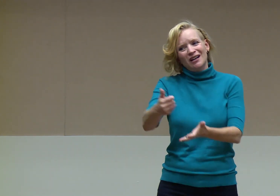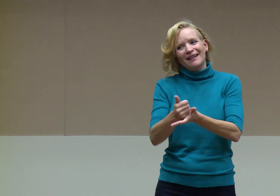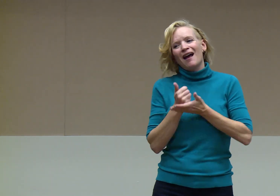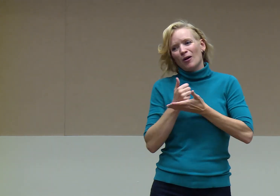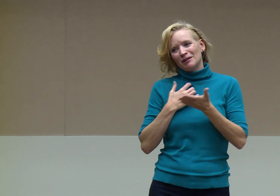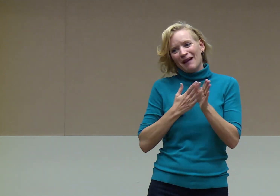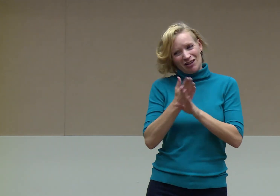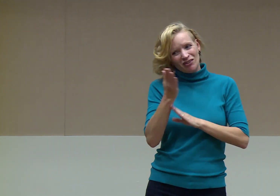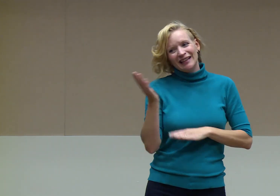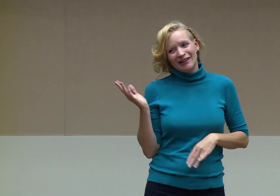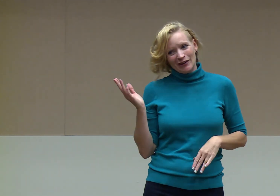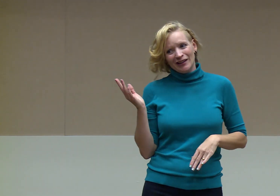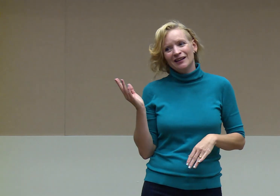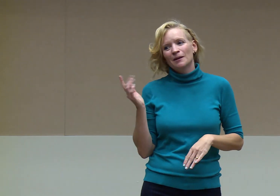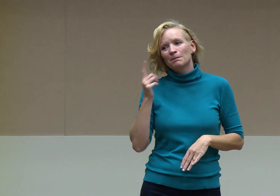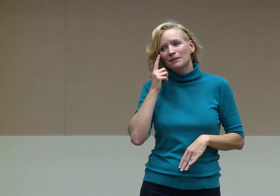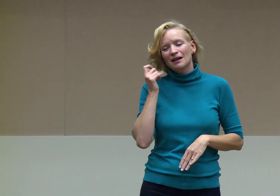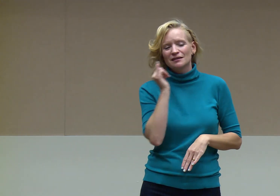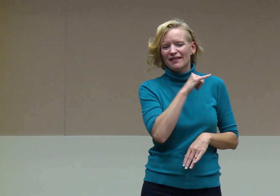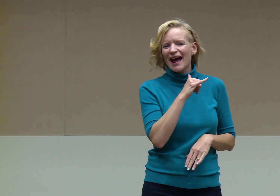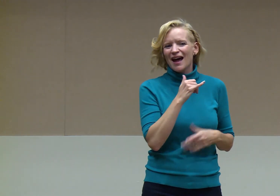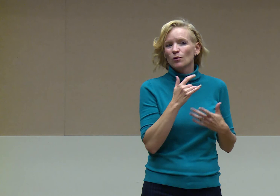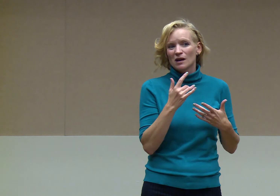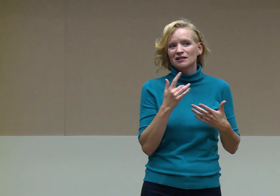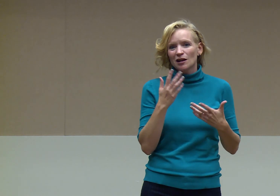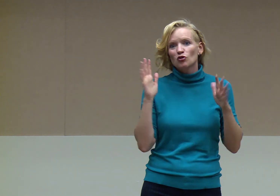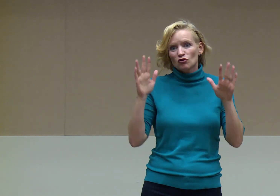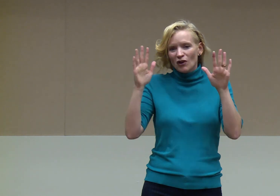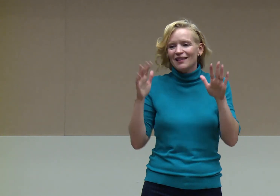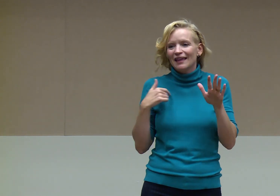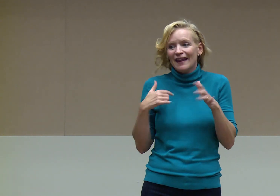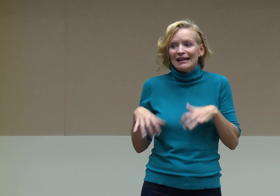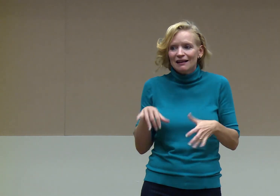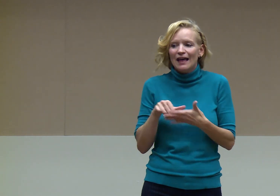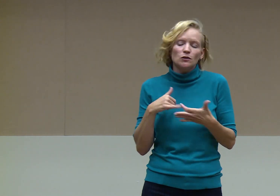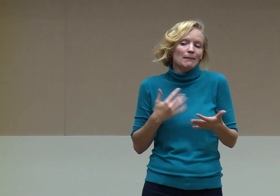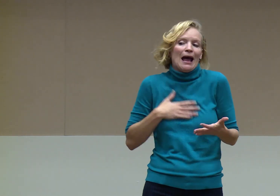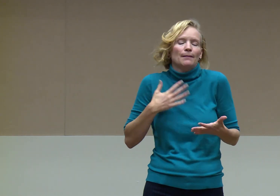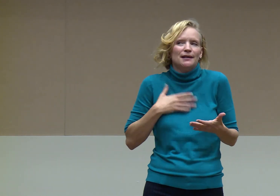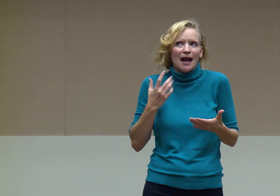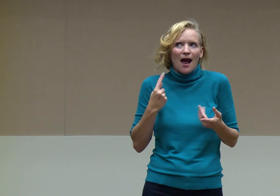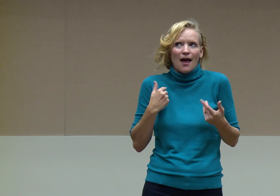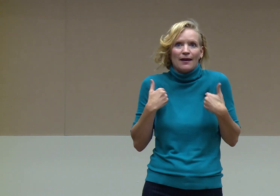That helped my career quite a bit. It was a wonderful thing that I did that.